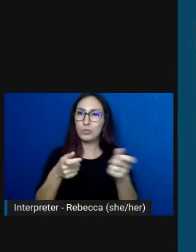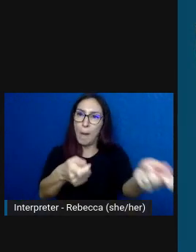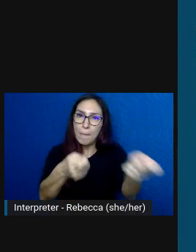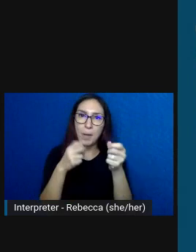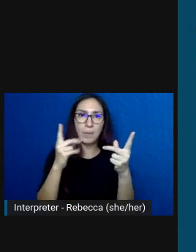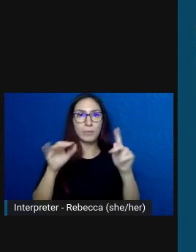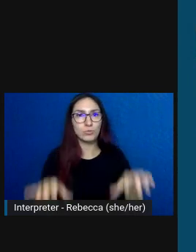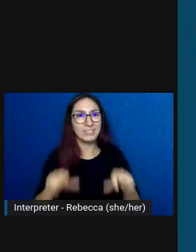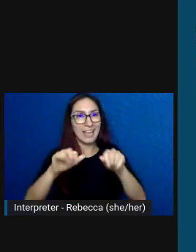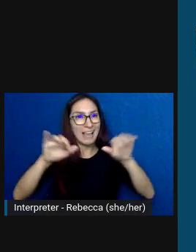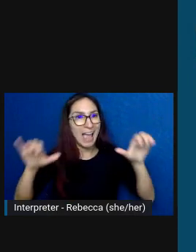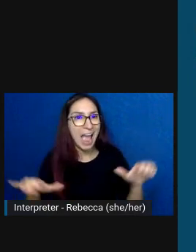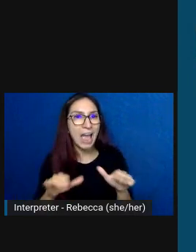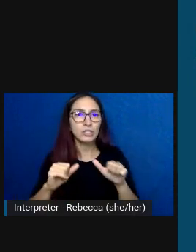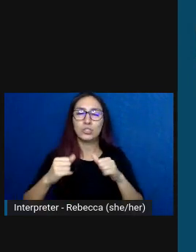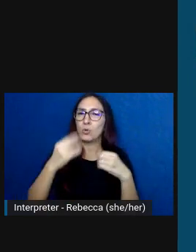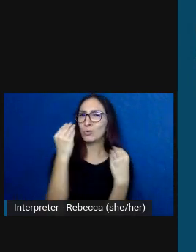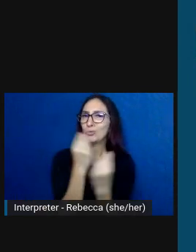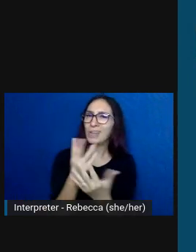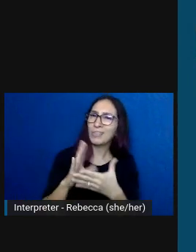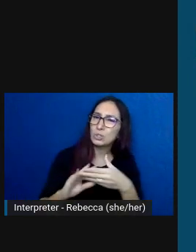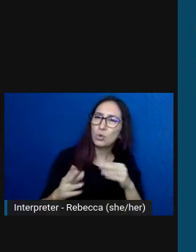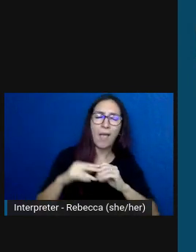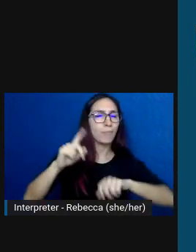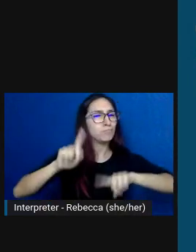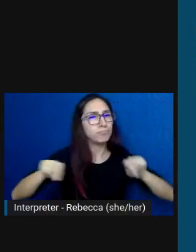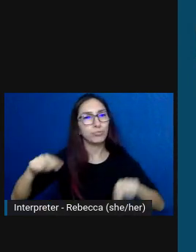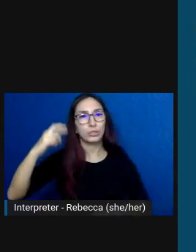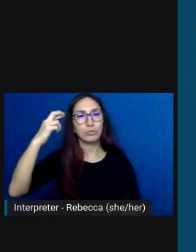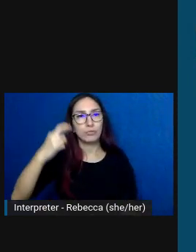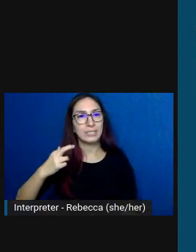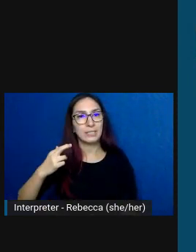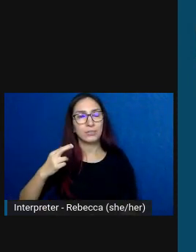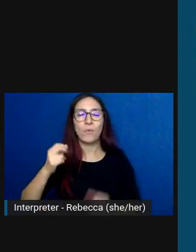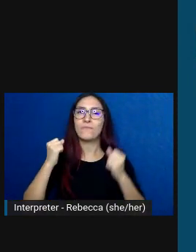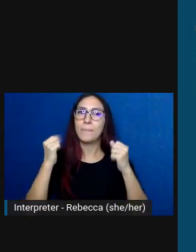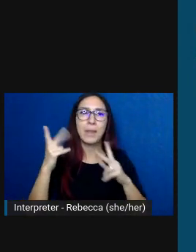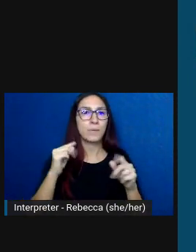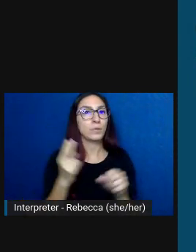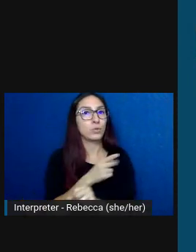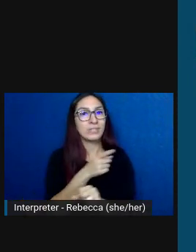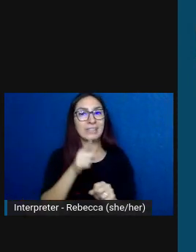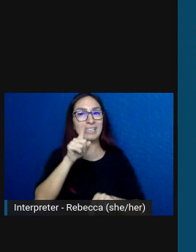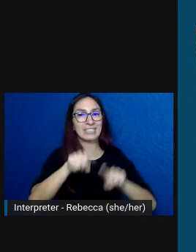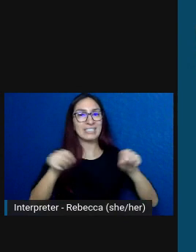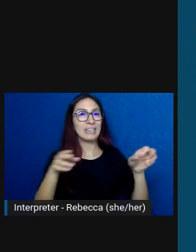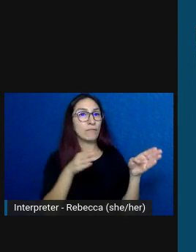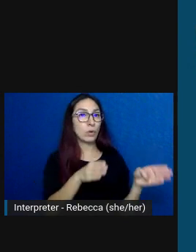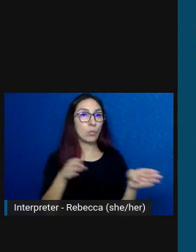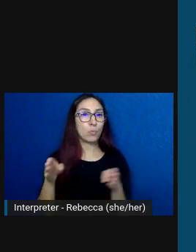There are numerous, different people consuming our content in different ways who have different challenges.